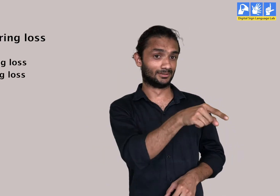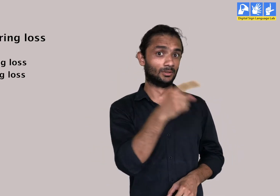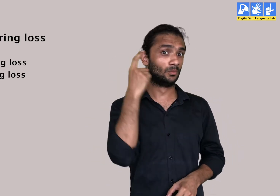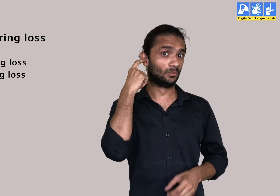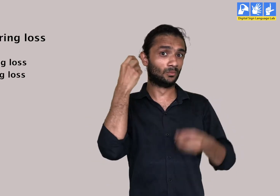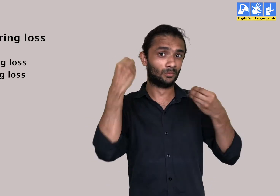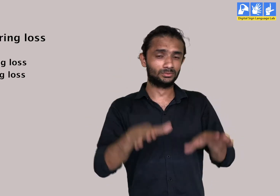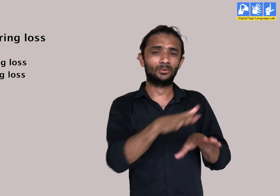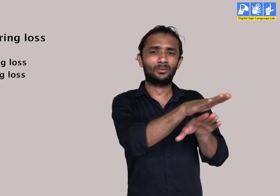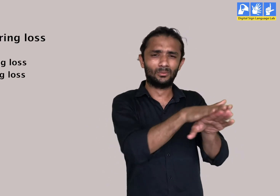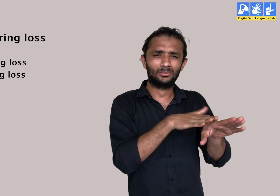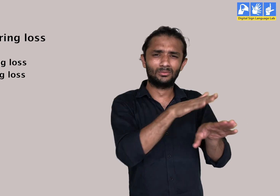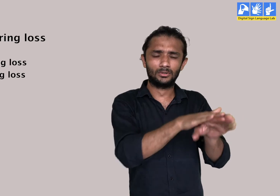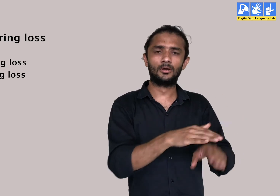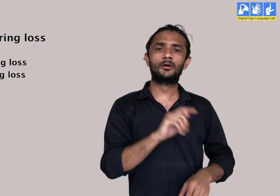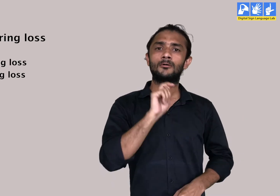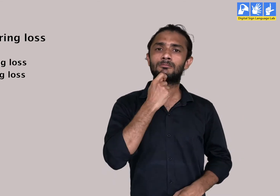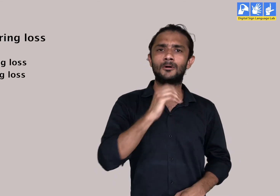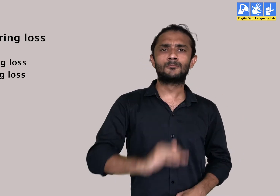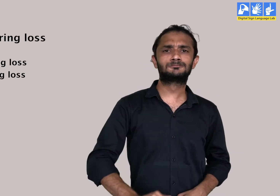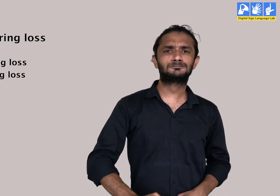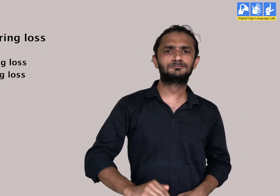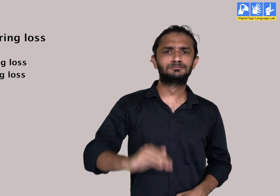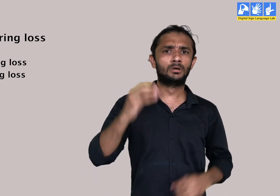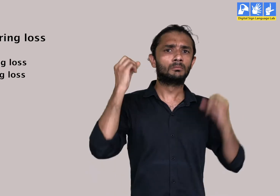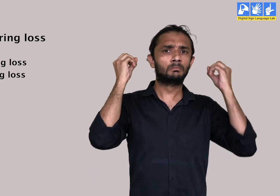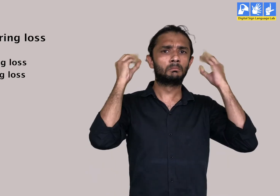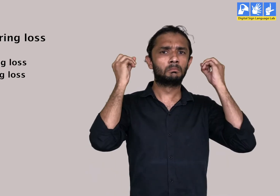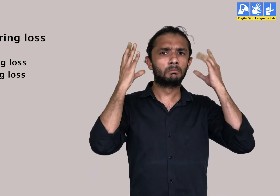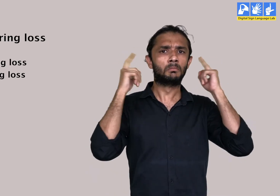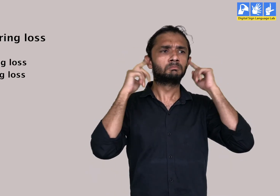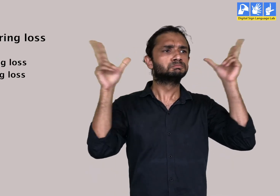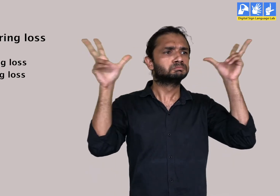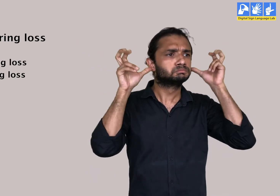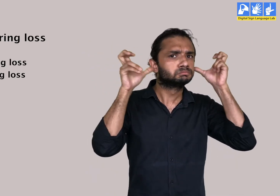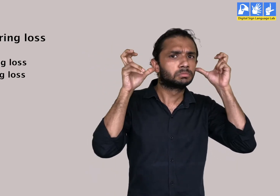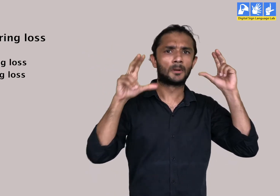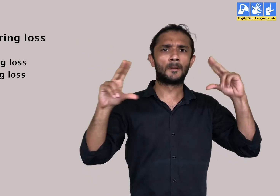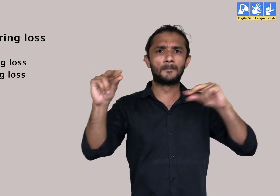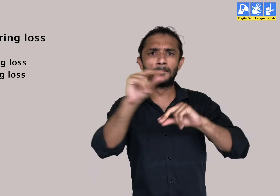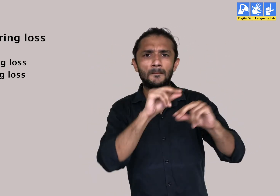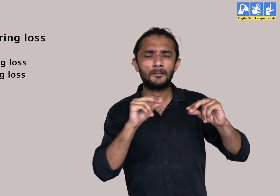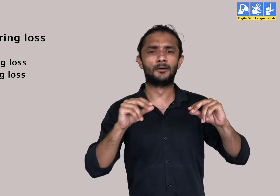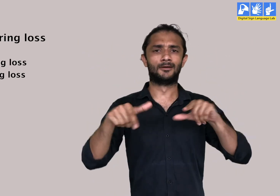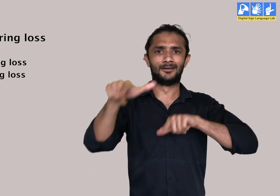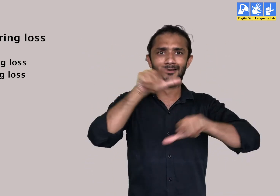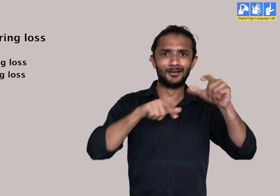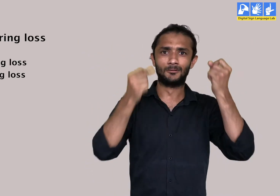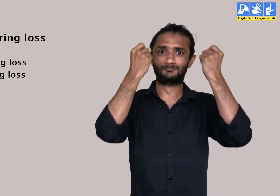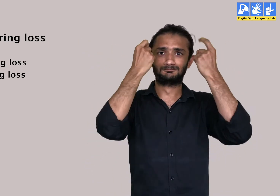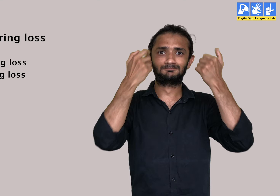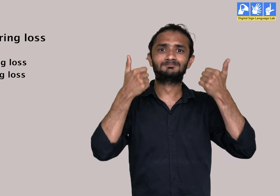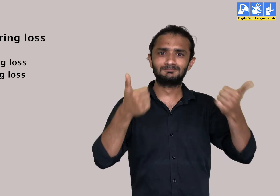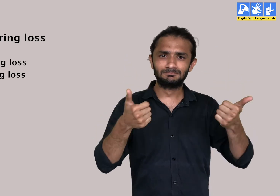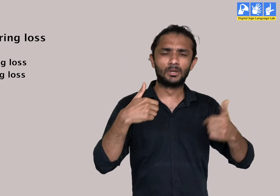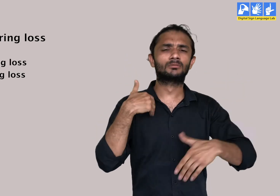Age-related hearing loss is the gradual loss of hearing in both ears.